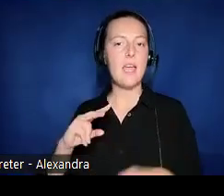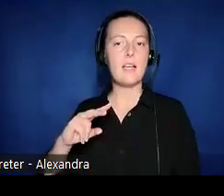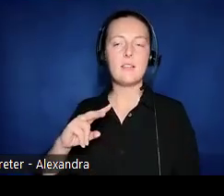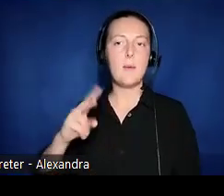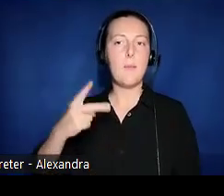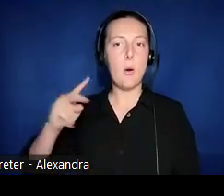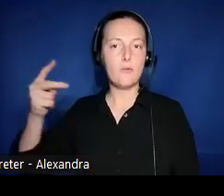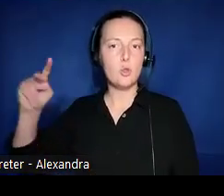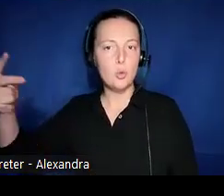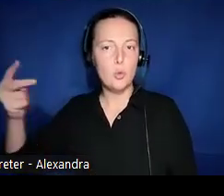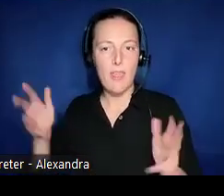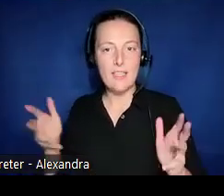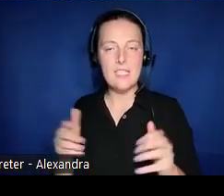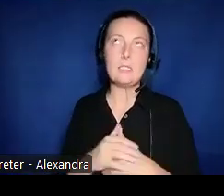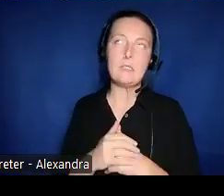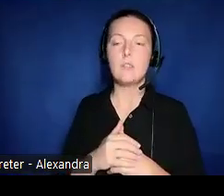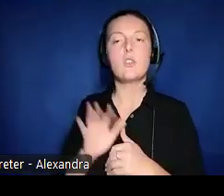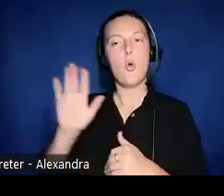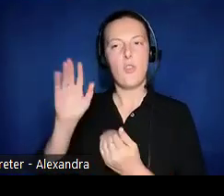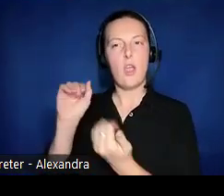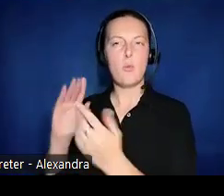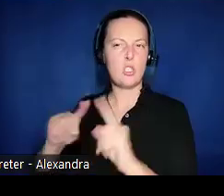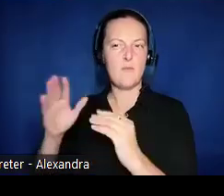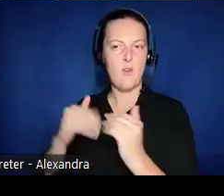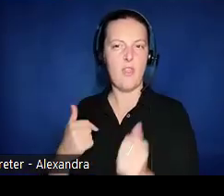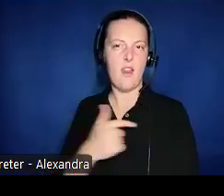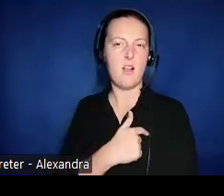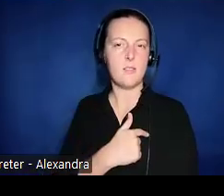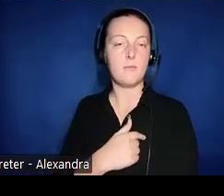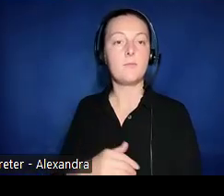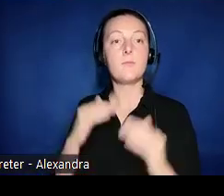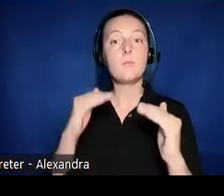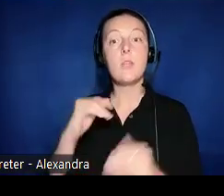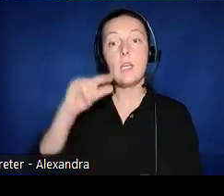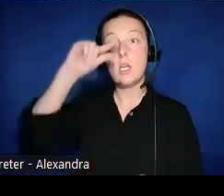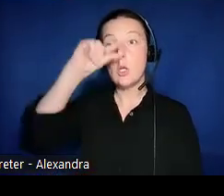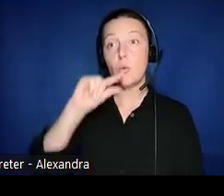than we did. The Greeks were a little bit closer to the way that we think about things. Uh but they